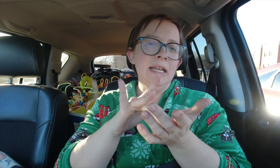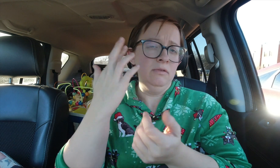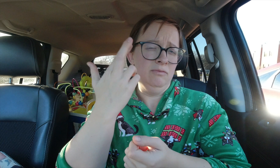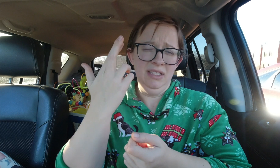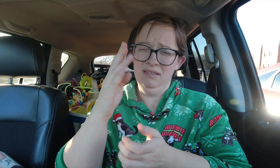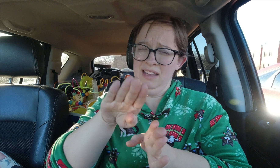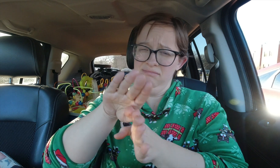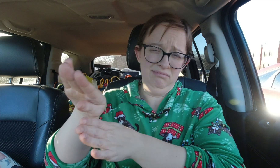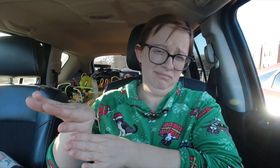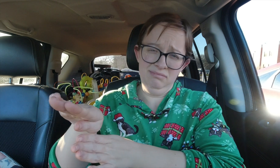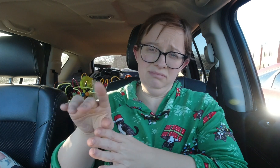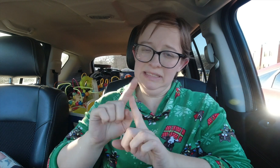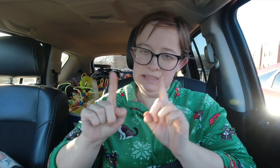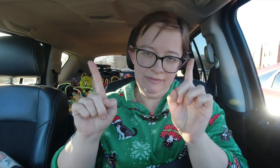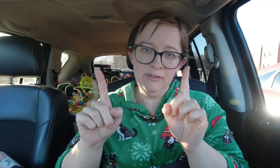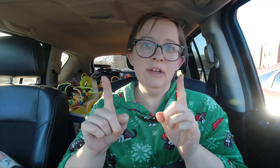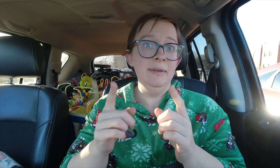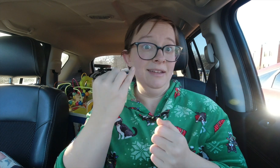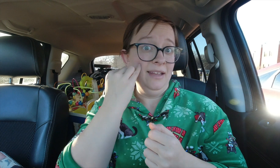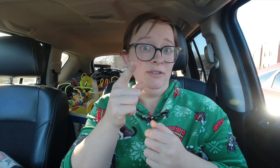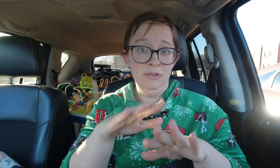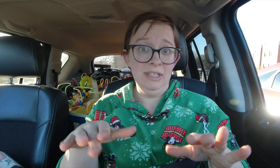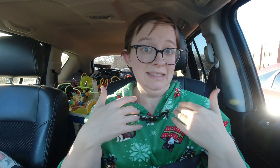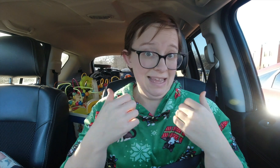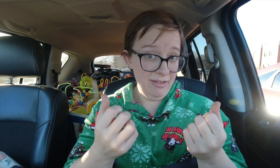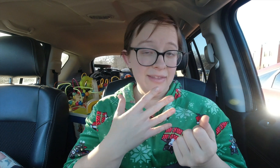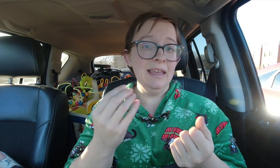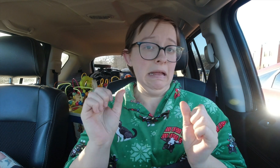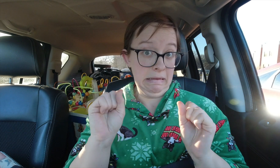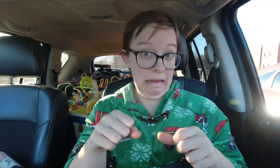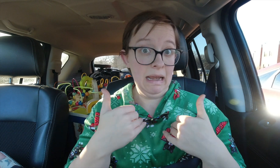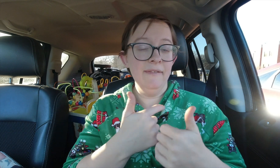I know there's some children for medical reasons that can't vaccinate. That is a totally different story, but if your child is healthy